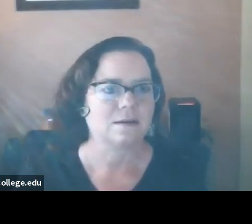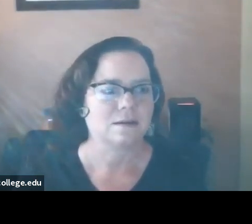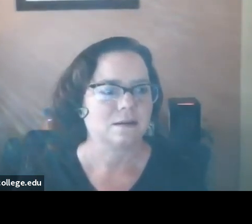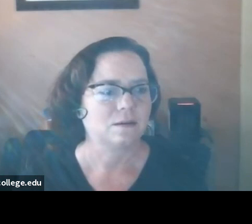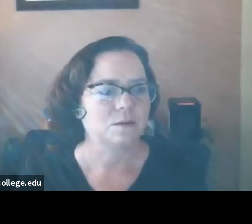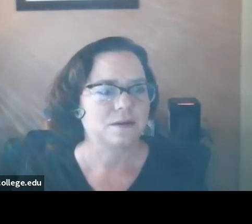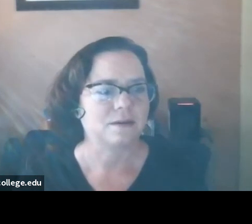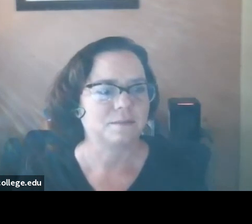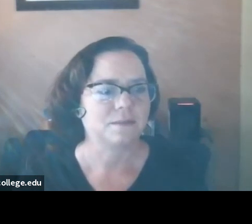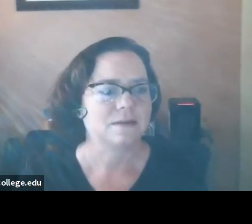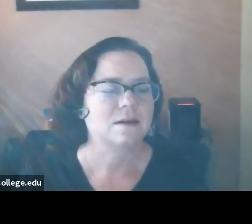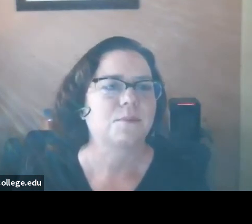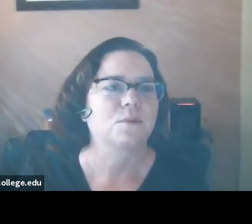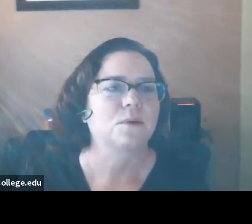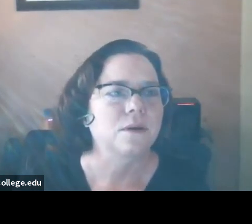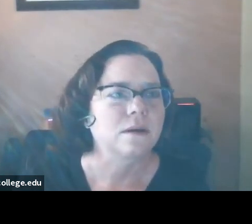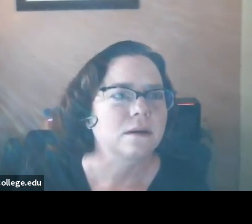you're muted. stop the recording.